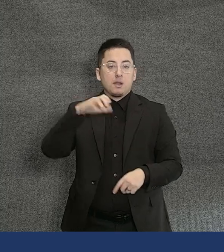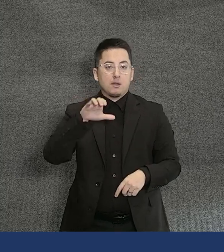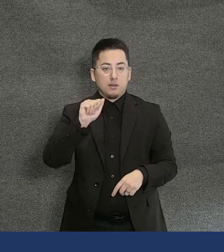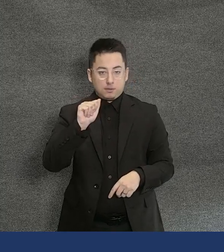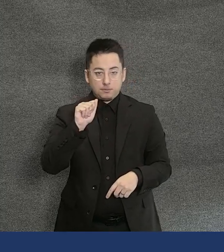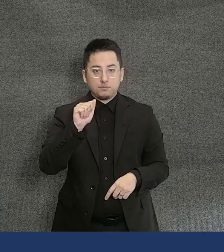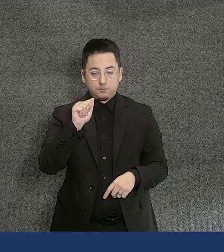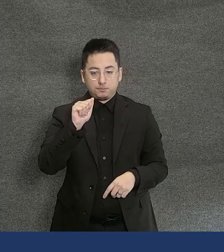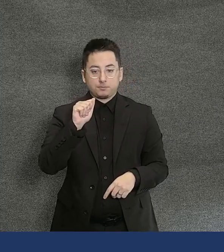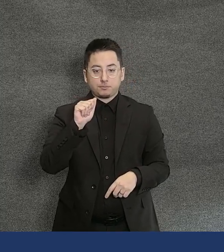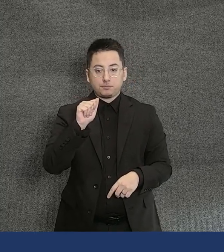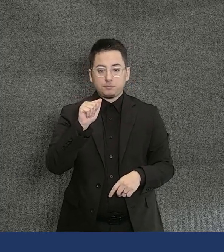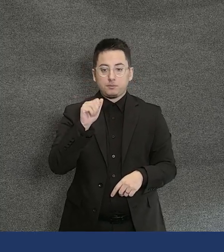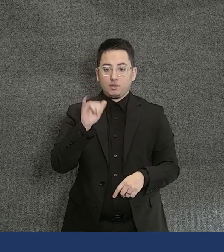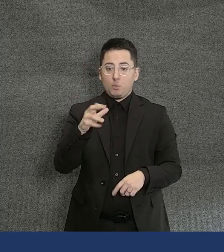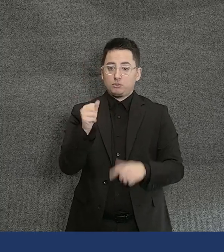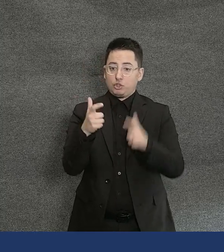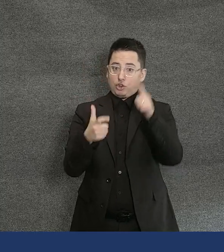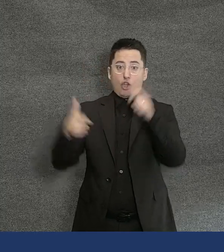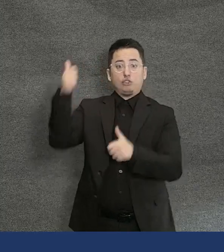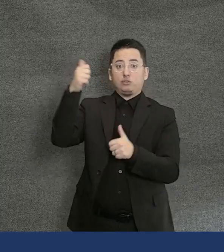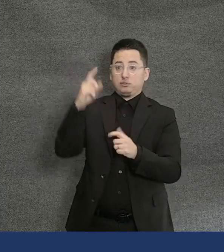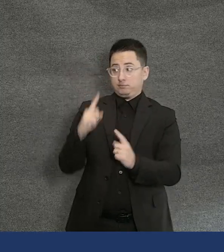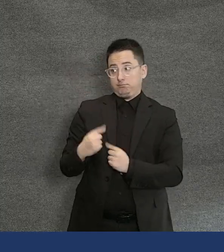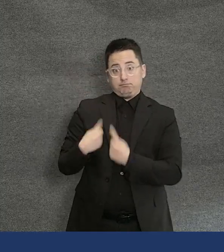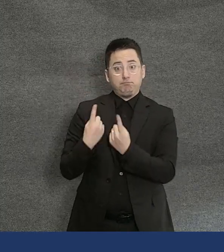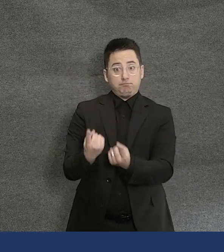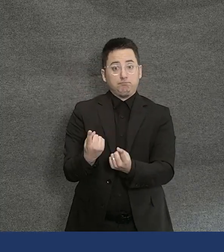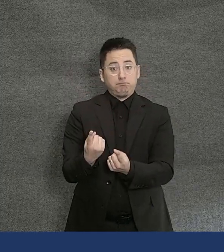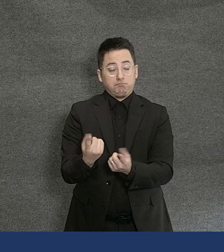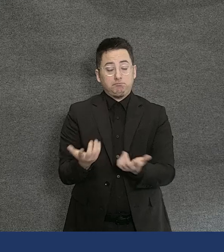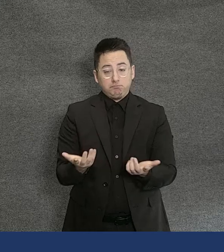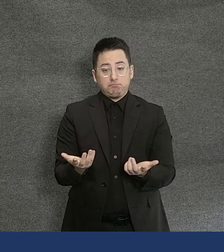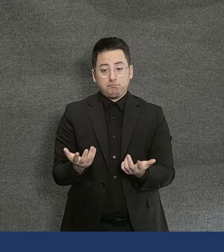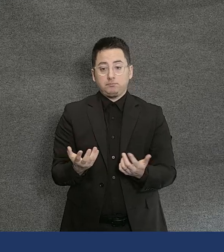and so I do really understand how we do those things.